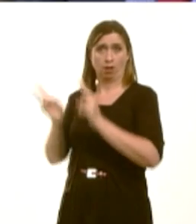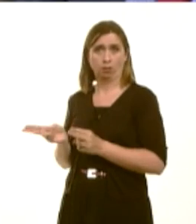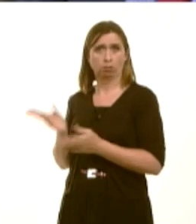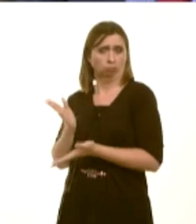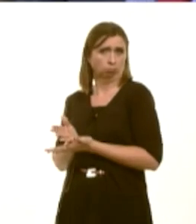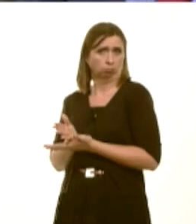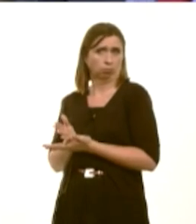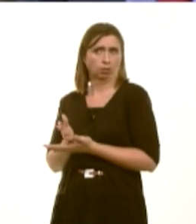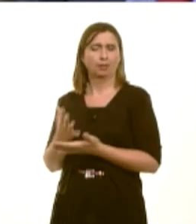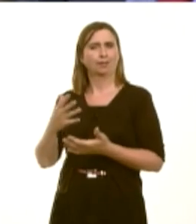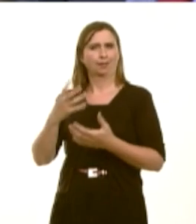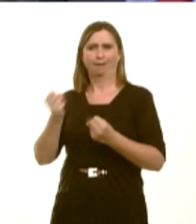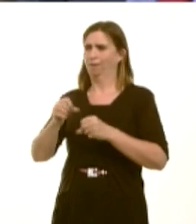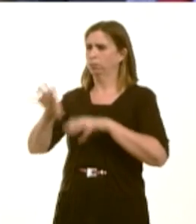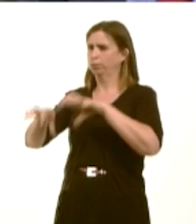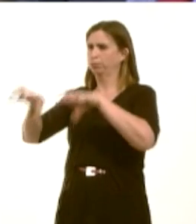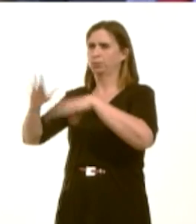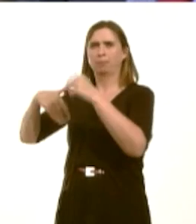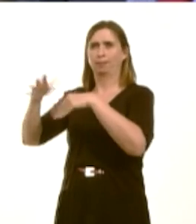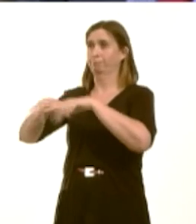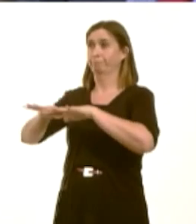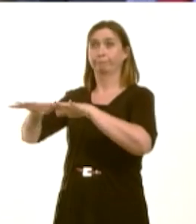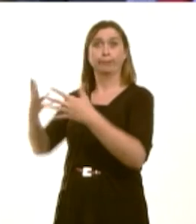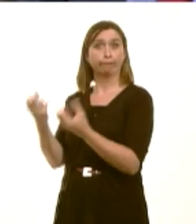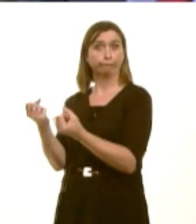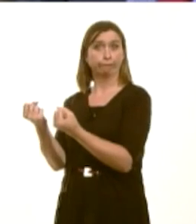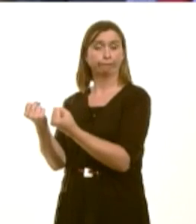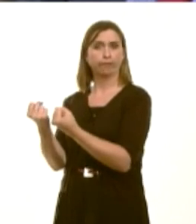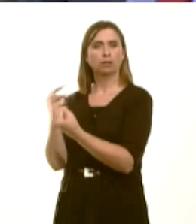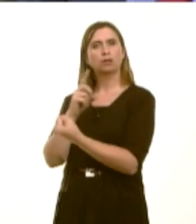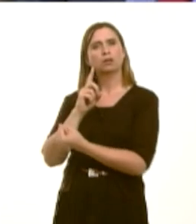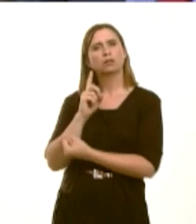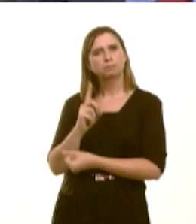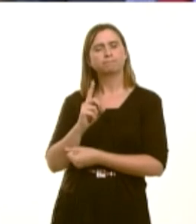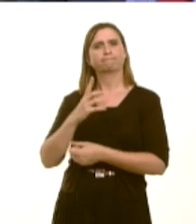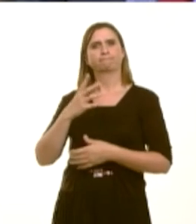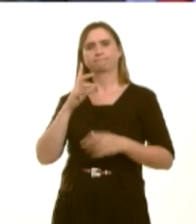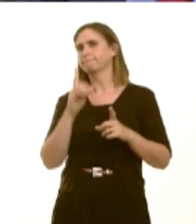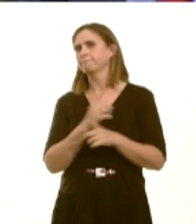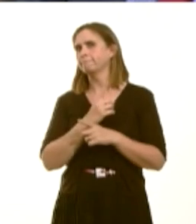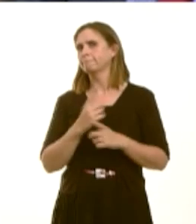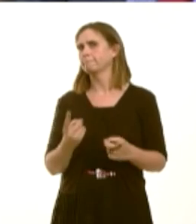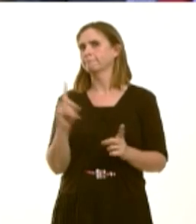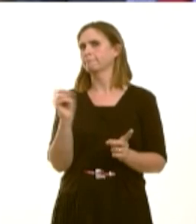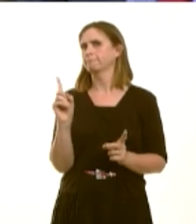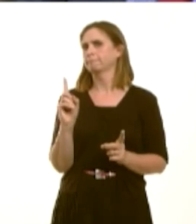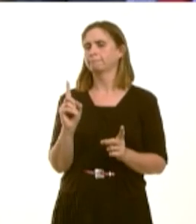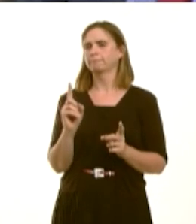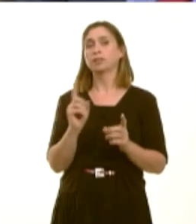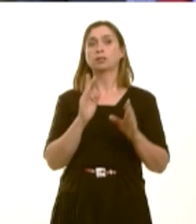developments, Iím sure, around Wales where that is happening. But you do not look to address that need by simply removing houses from the public rented sector and putting